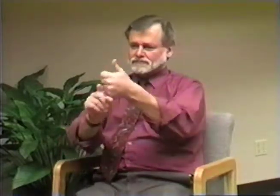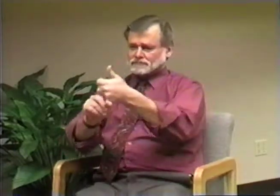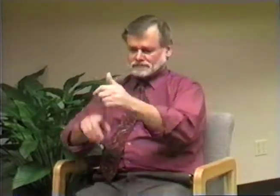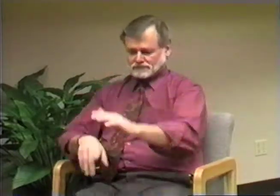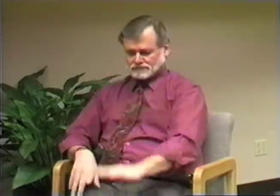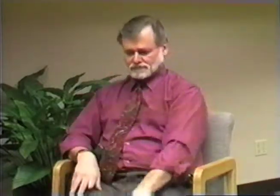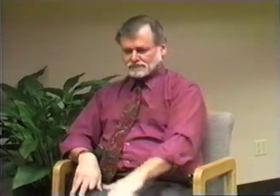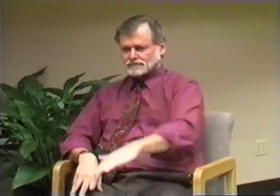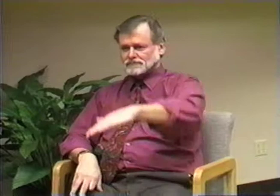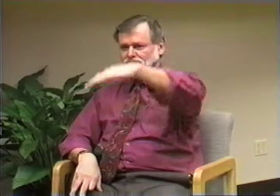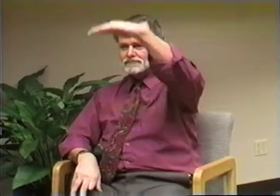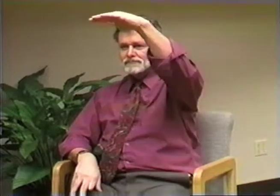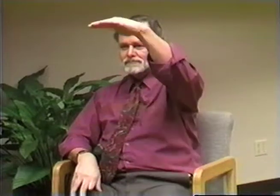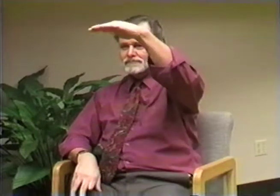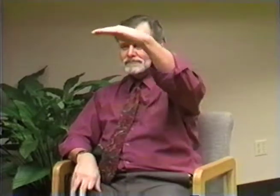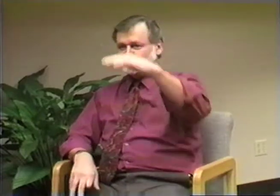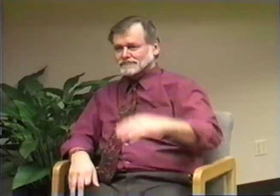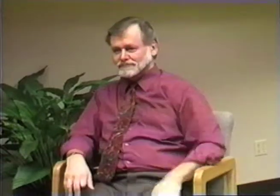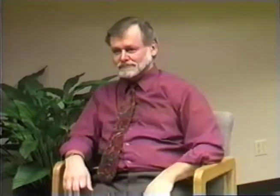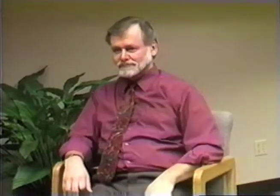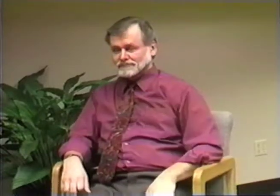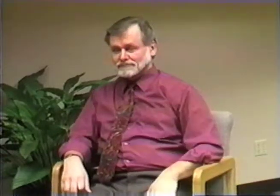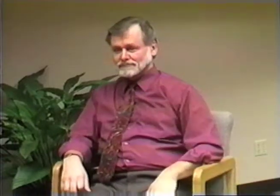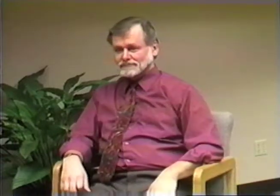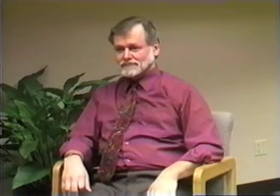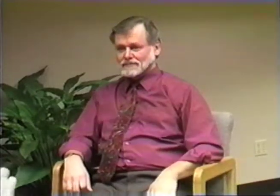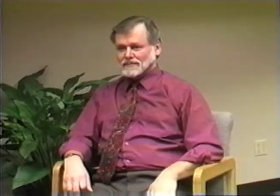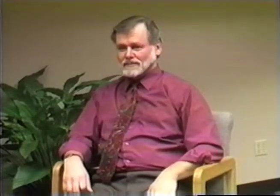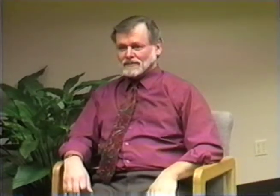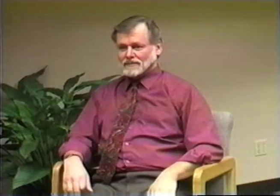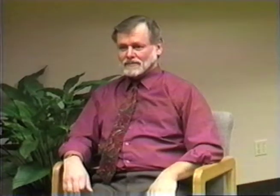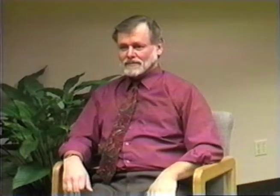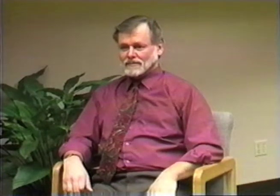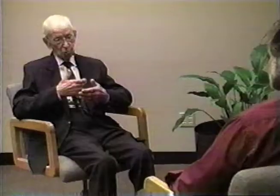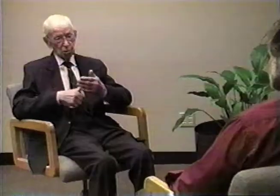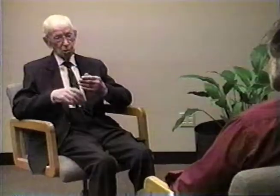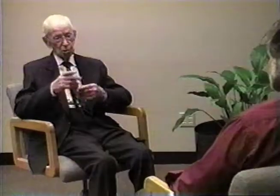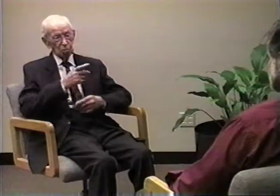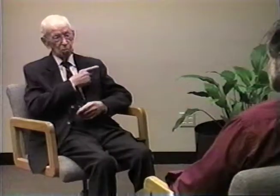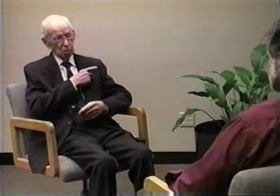You can tell me a little bit about yourself as you were growing up.